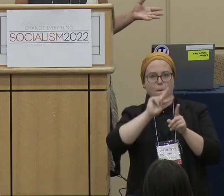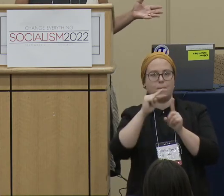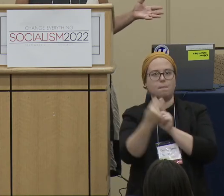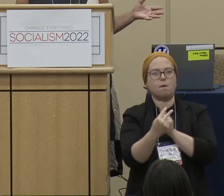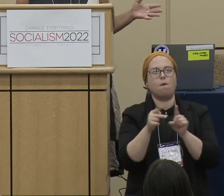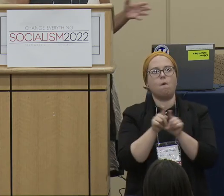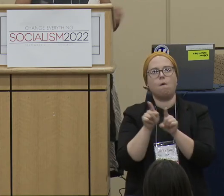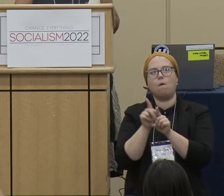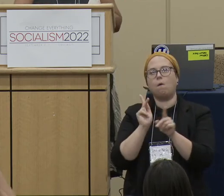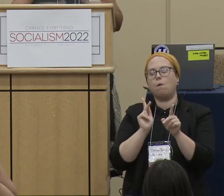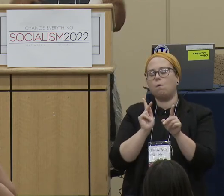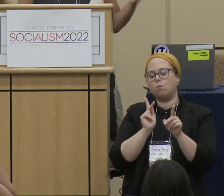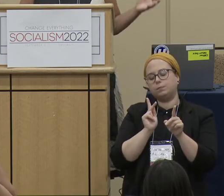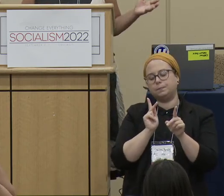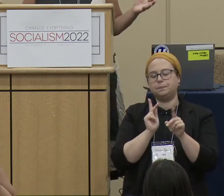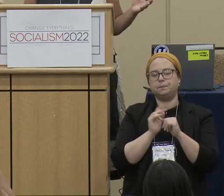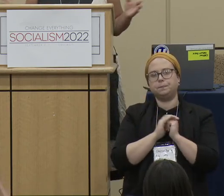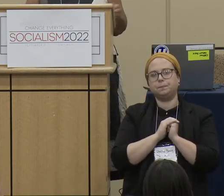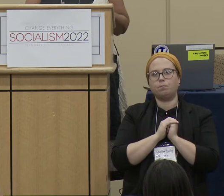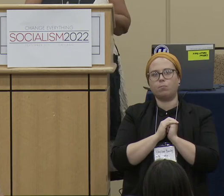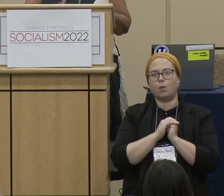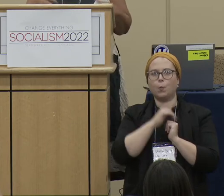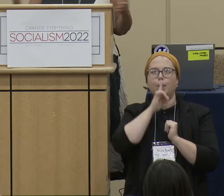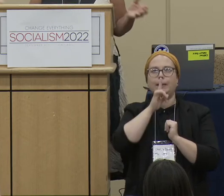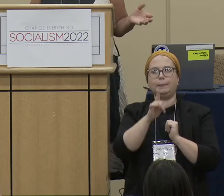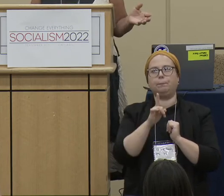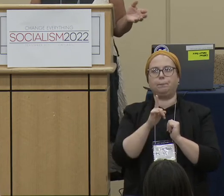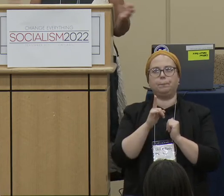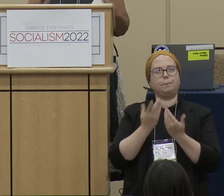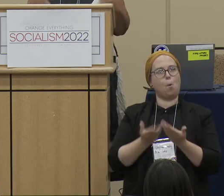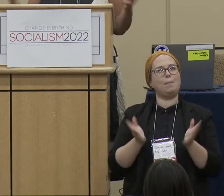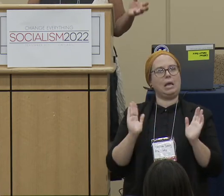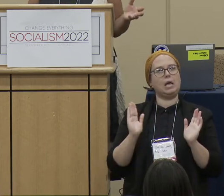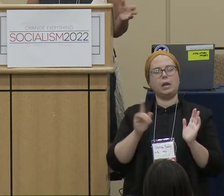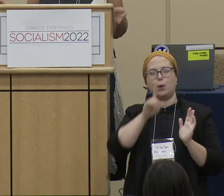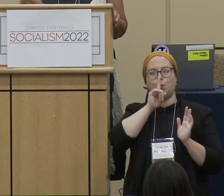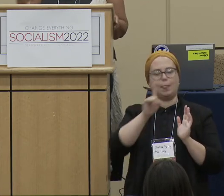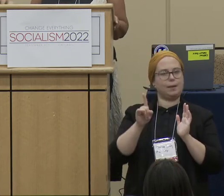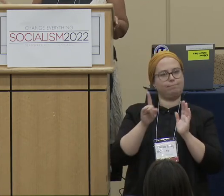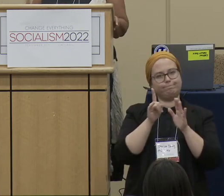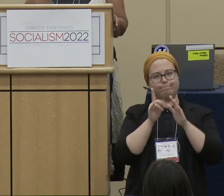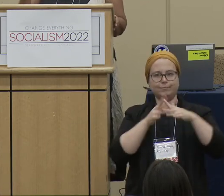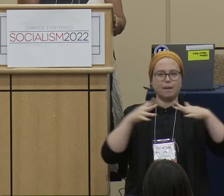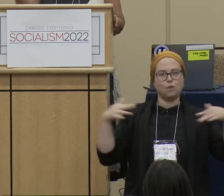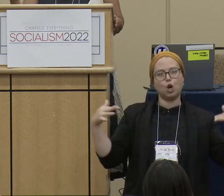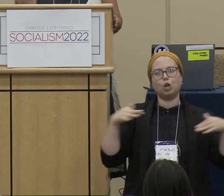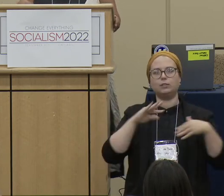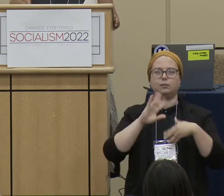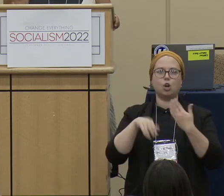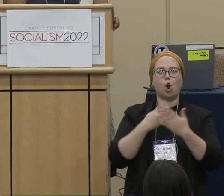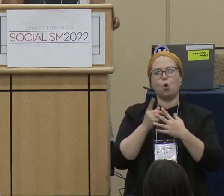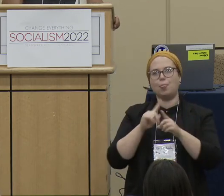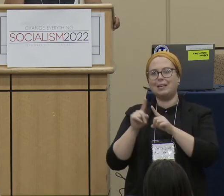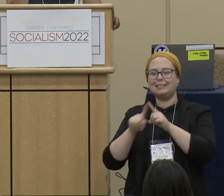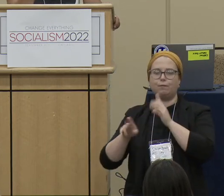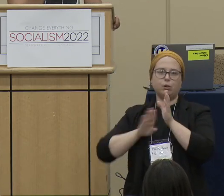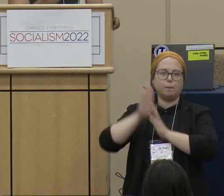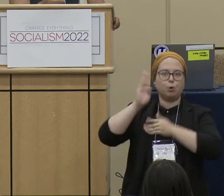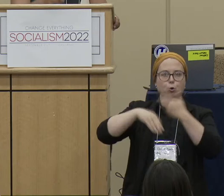point of view , but there are also very open and diverse in